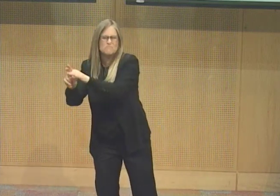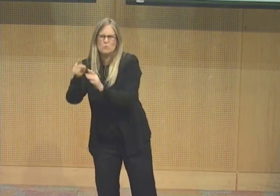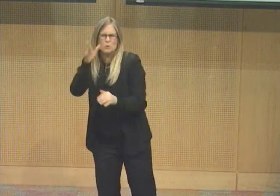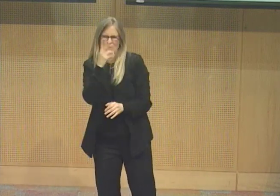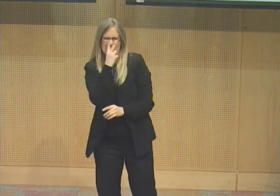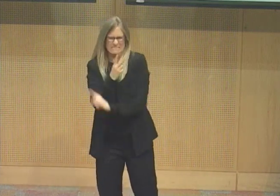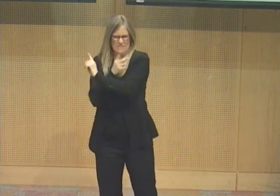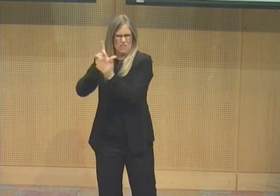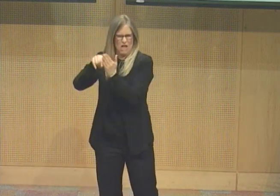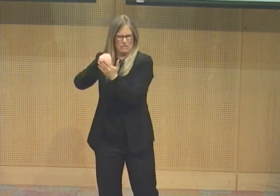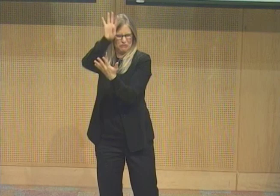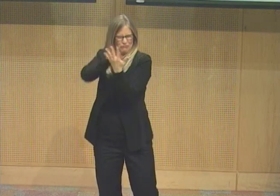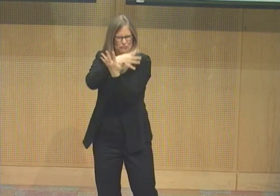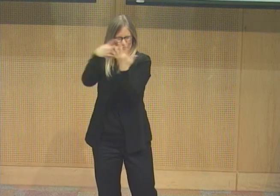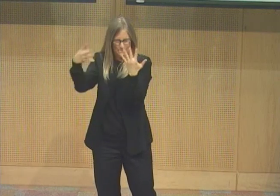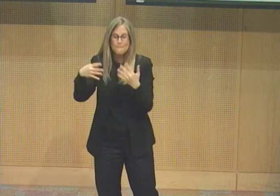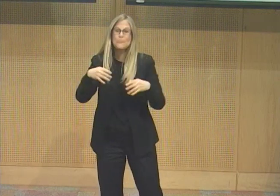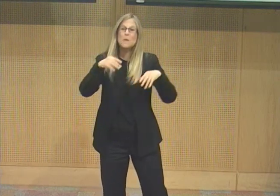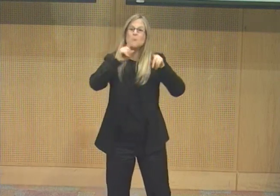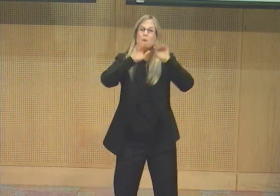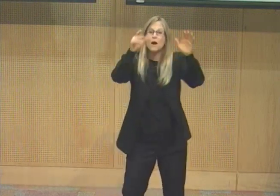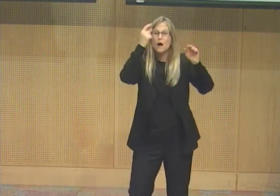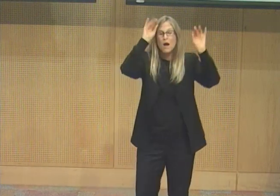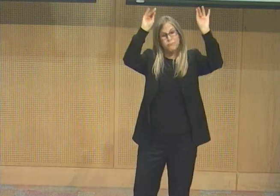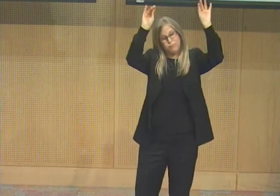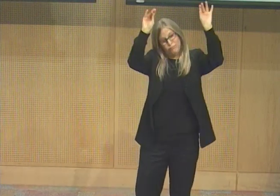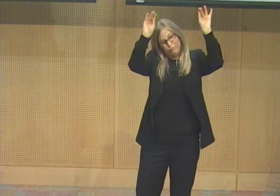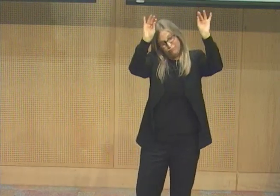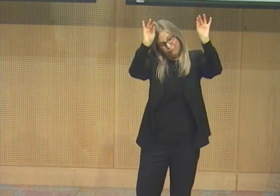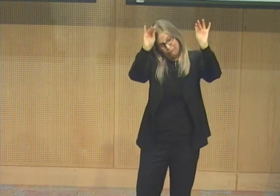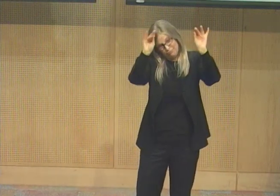I began to parse out the words, in parentheses